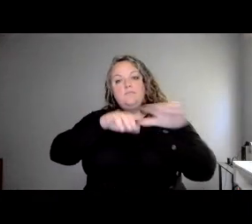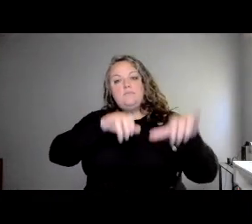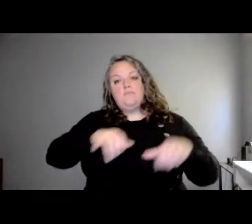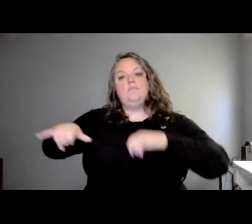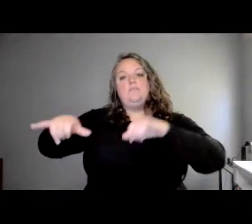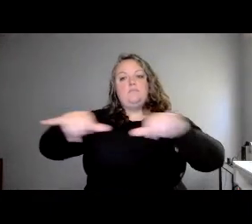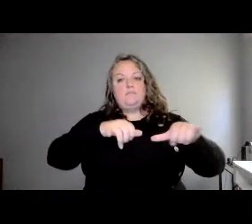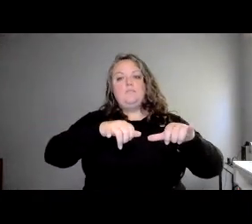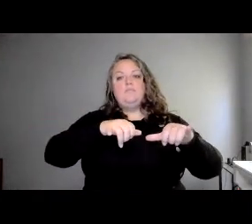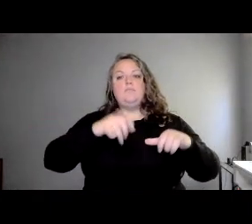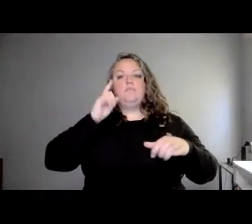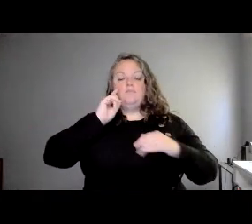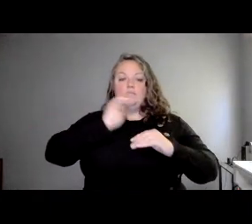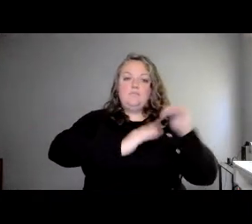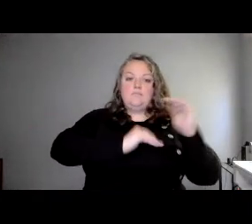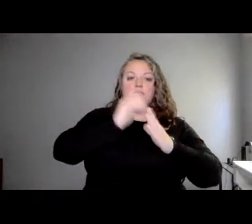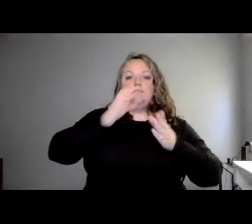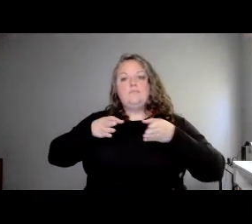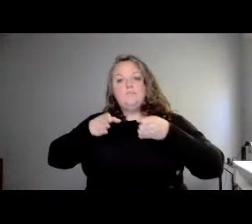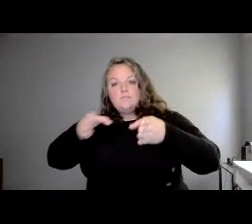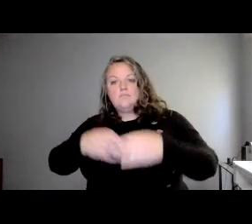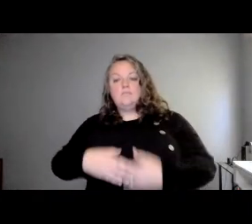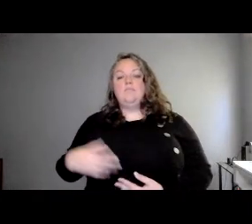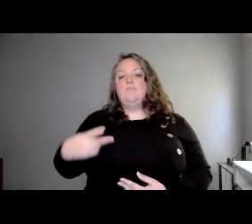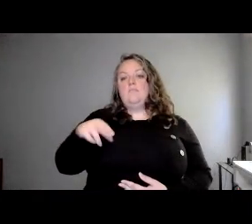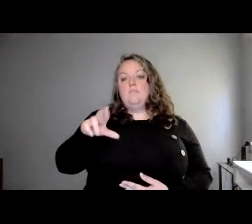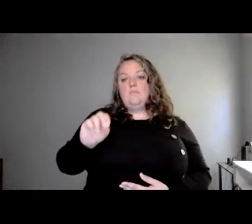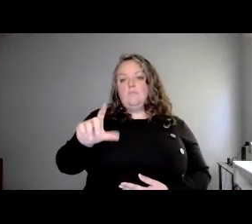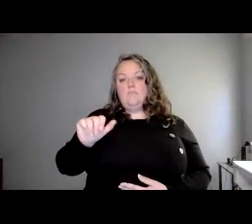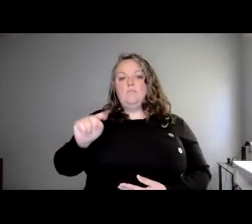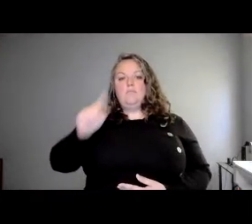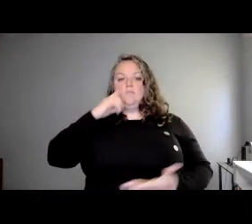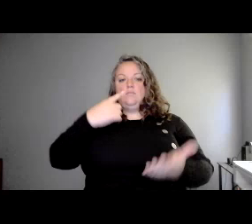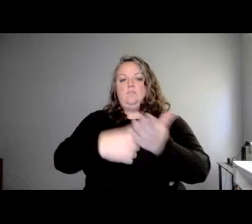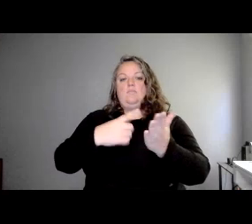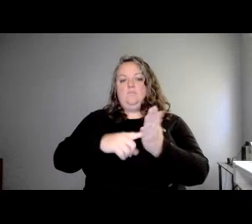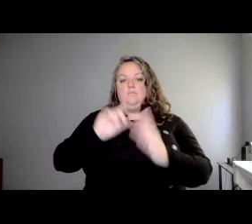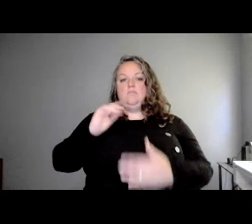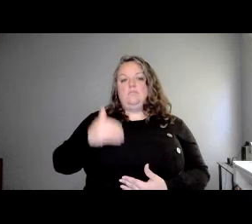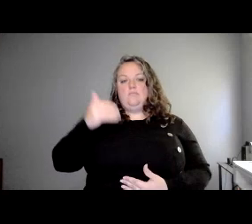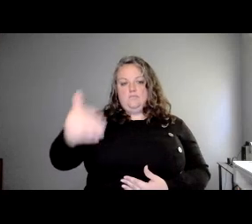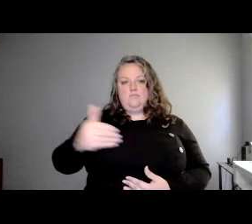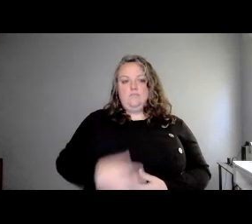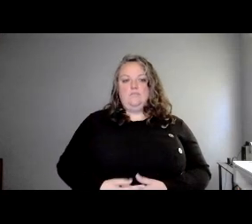do with buildings and streets and PROWAG which we'll cover next. Any questions on this slide?